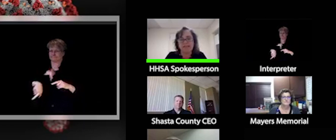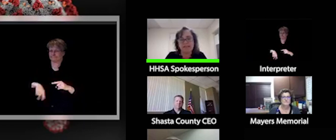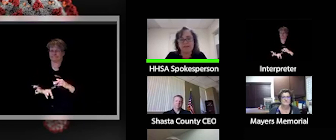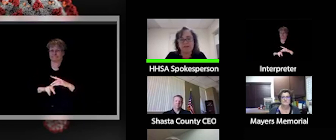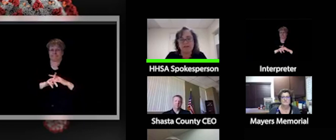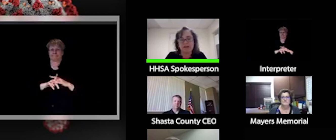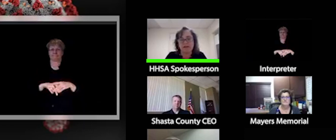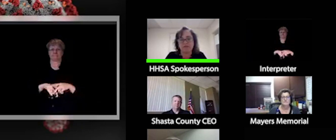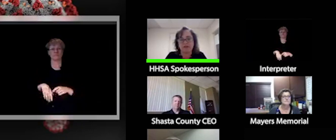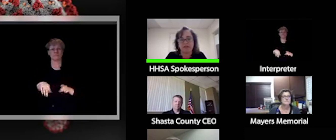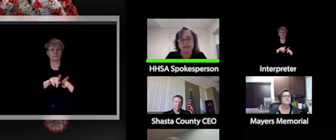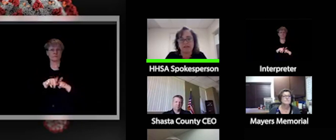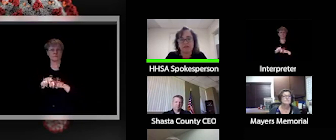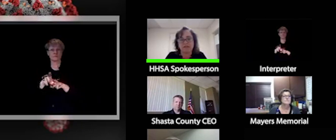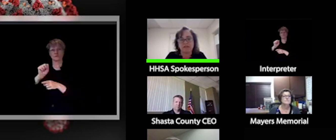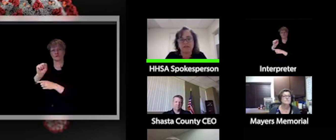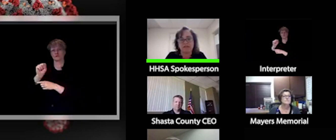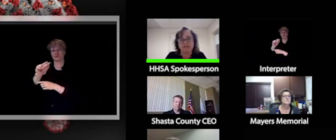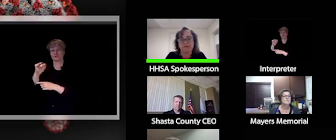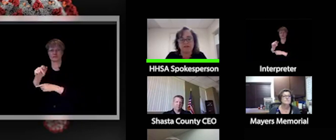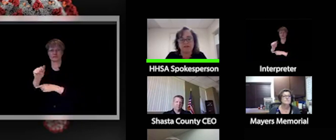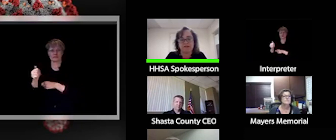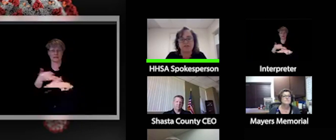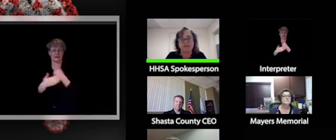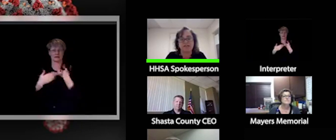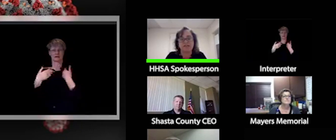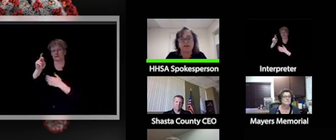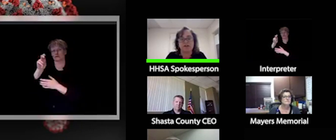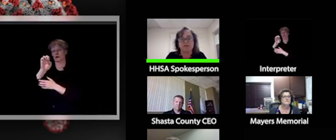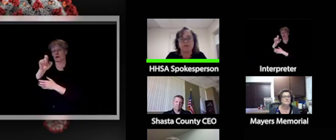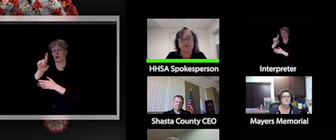Shasta County we have Donnell Ewert. He is the Director of the Shasta County Health and